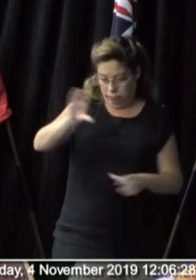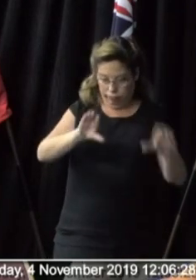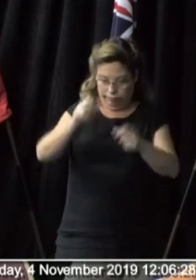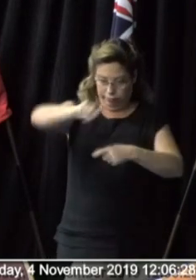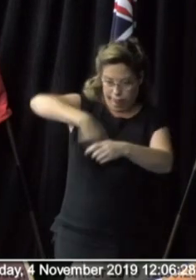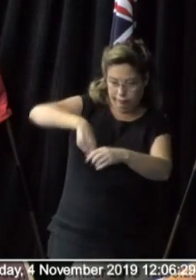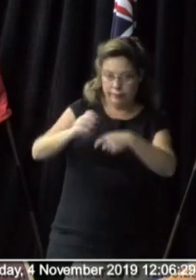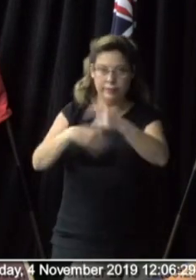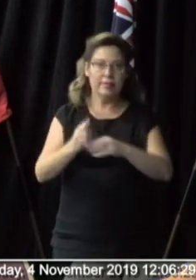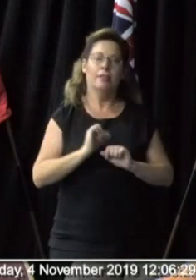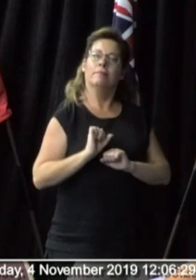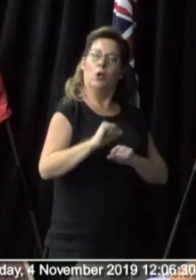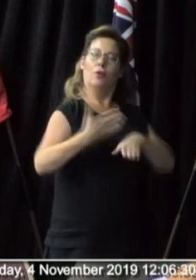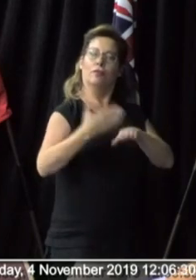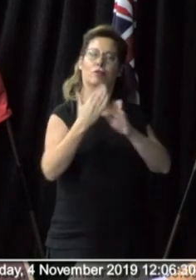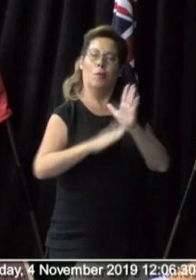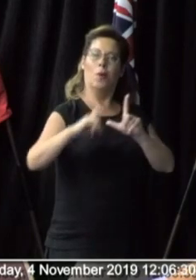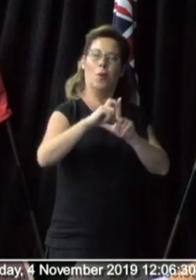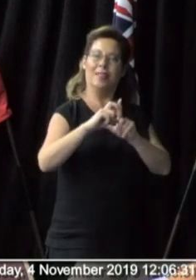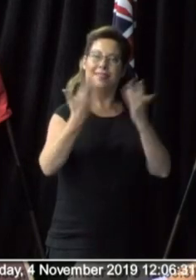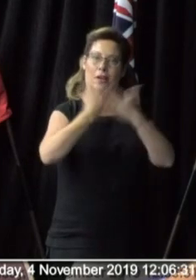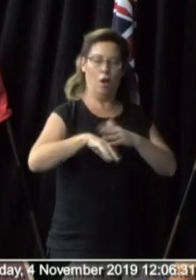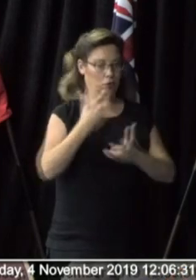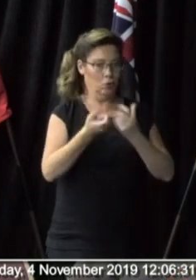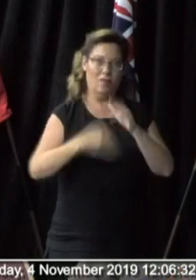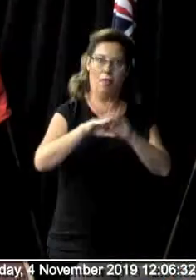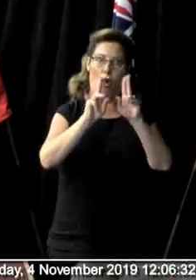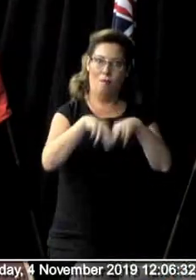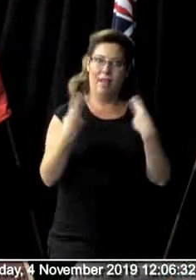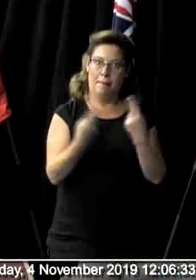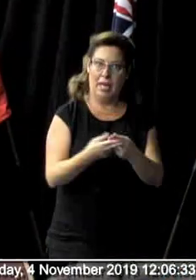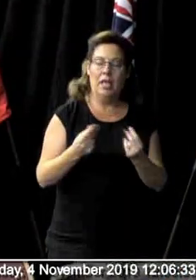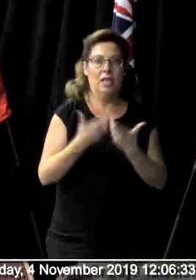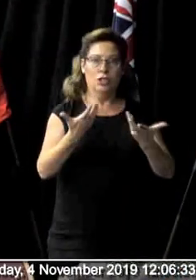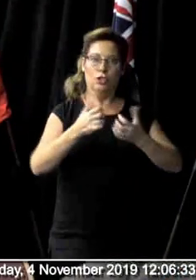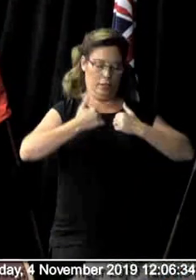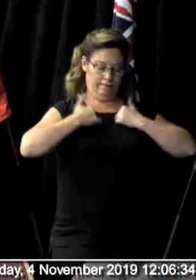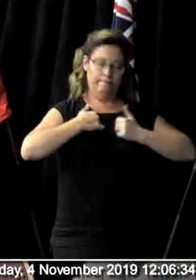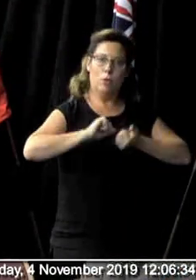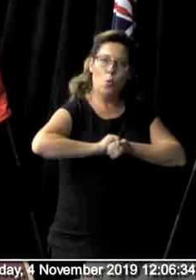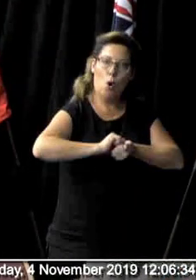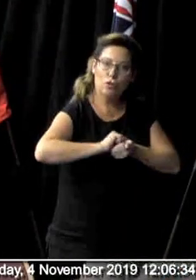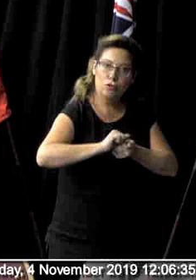She can do – do her own – a load of washing and hang it out, organise, you know,